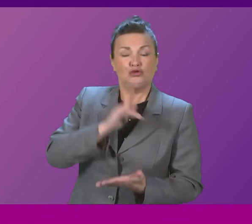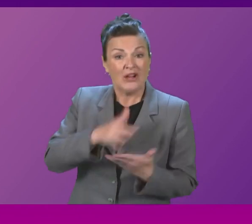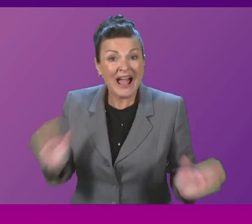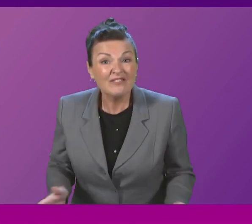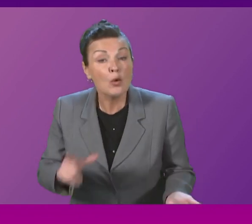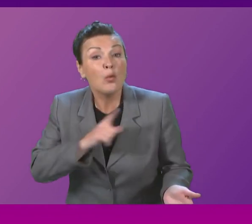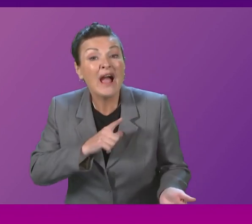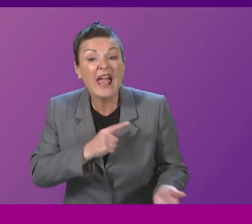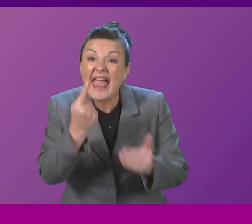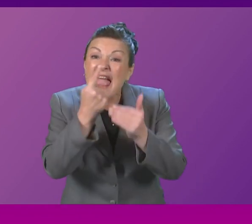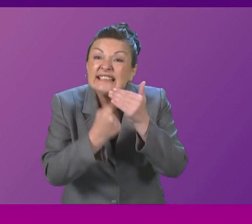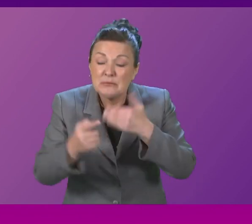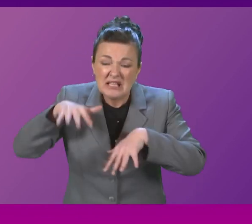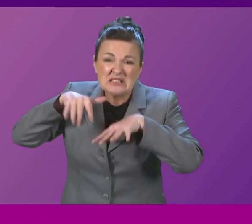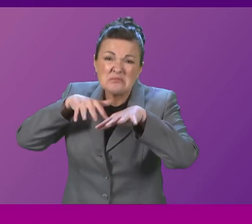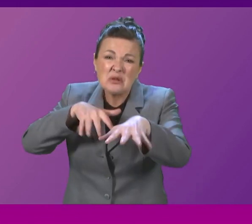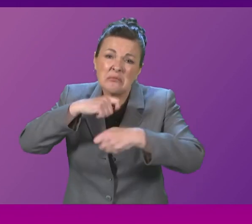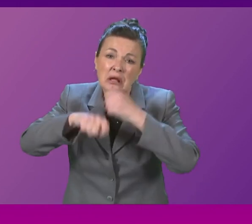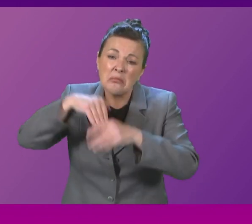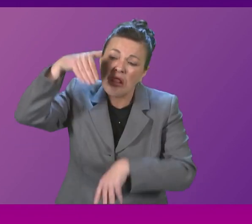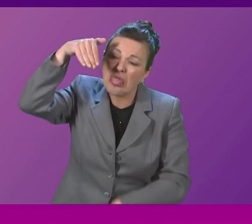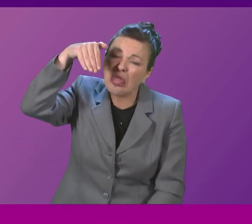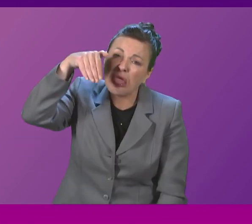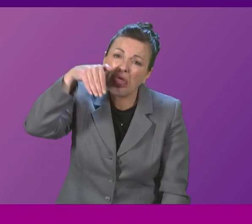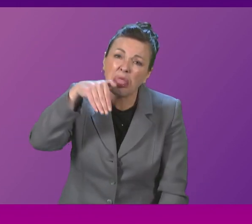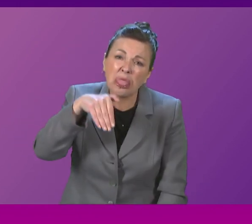is sinking—it is absolutely sinking.